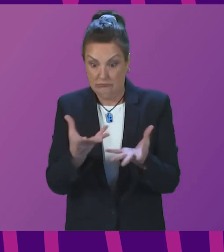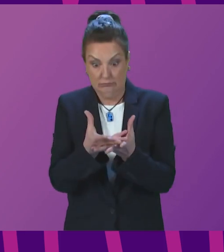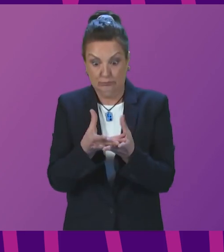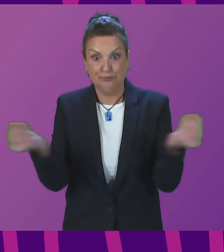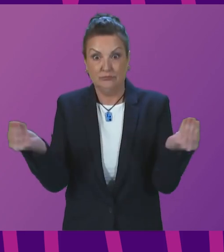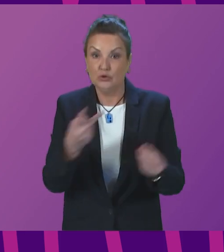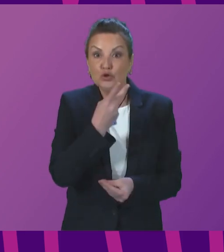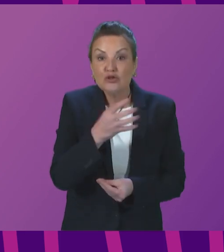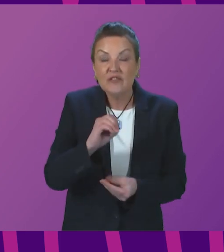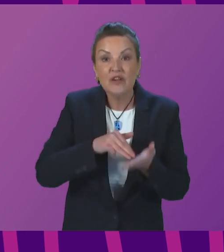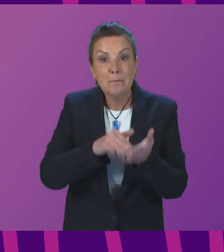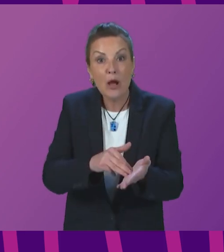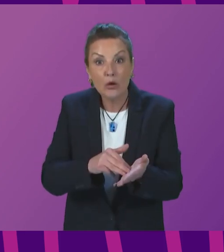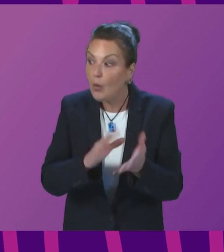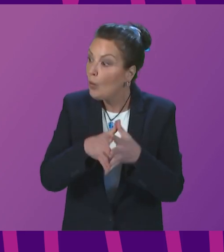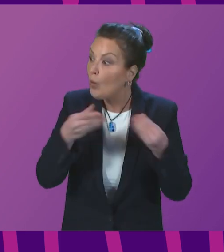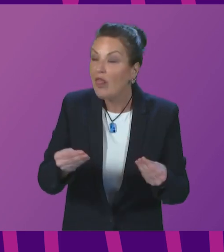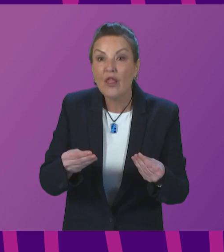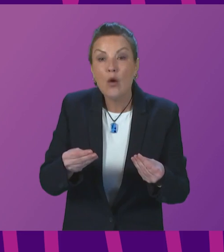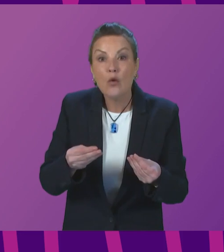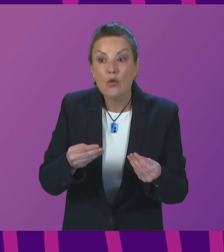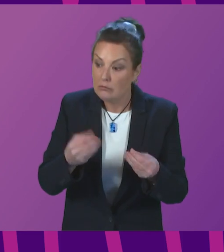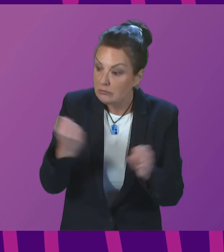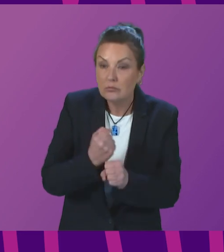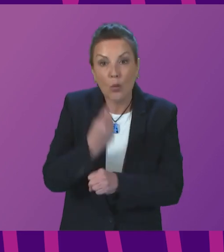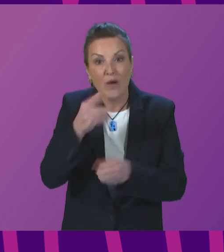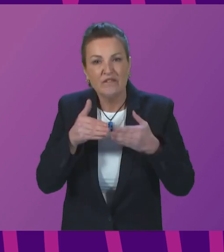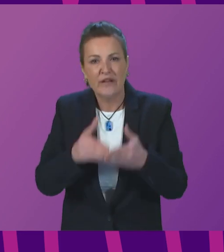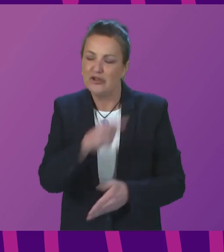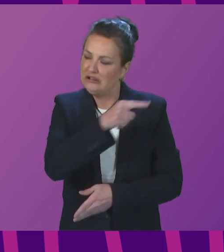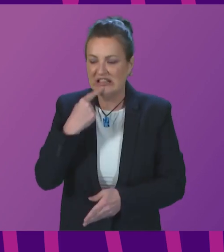a single ferry, is that the deal was the best option available.